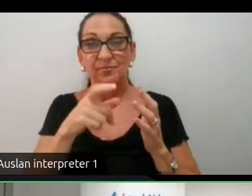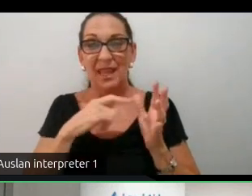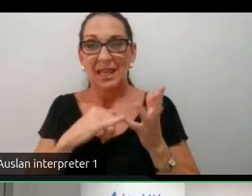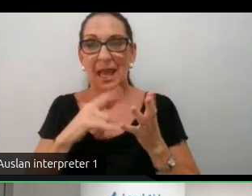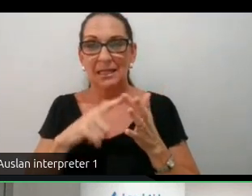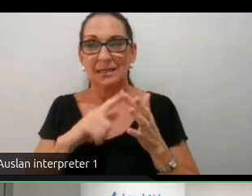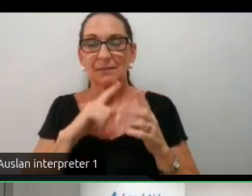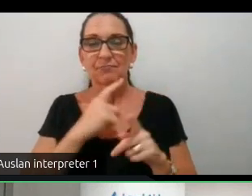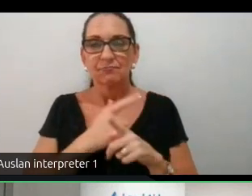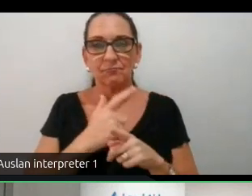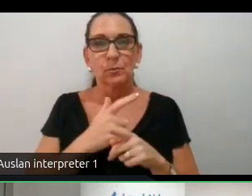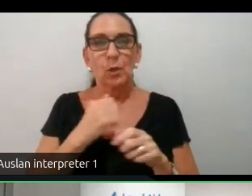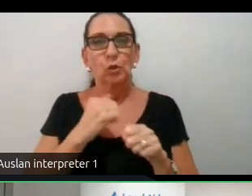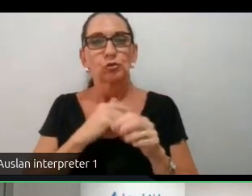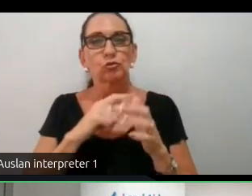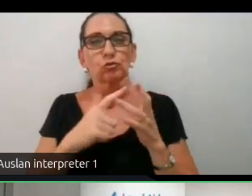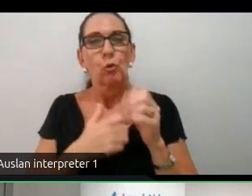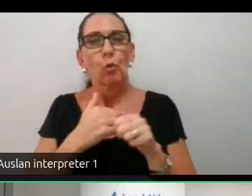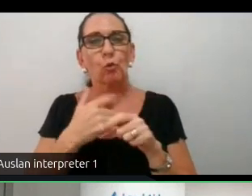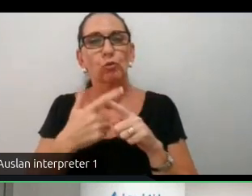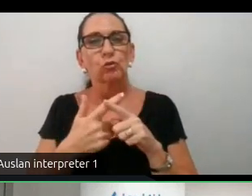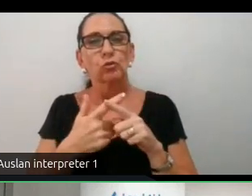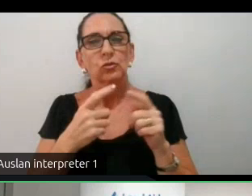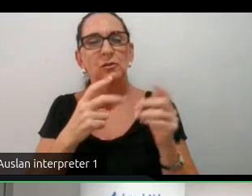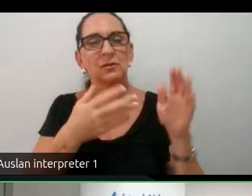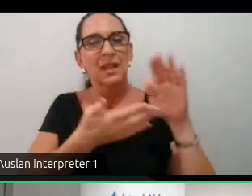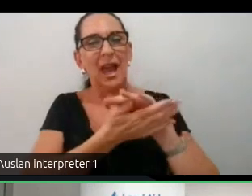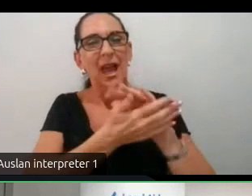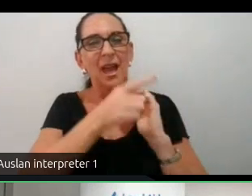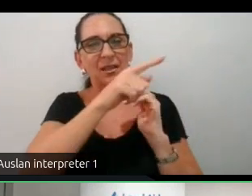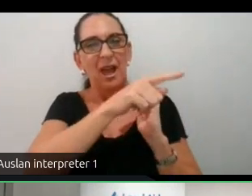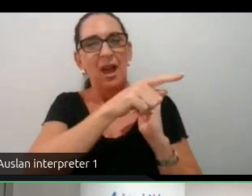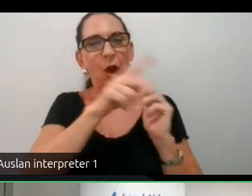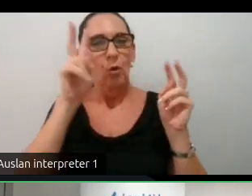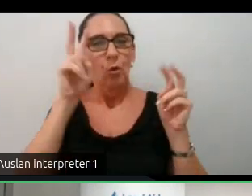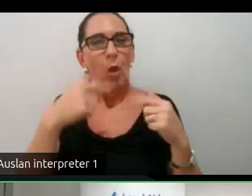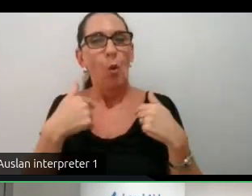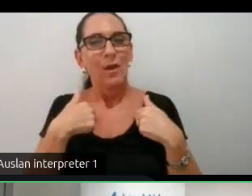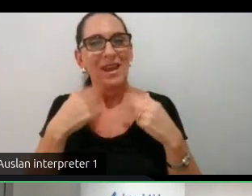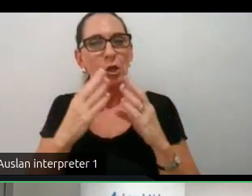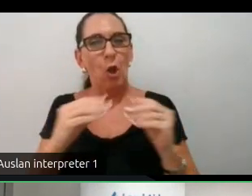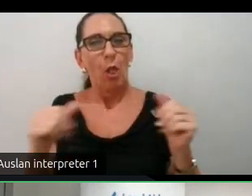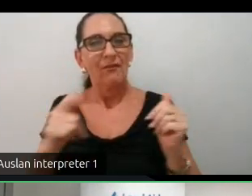circumstances where George has signed up with a claims management company called We Solve Claims.